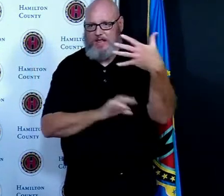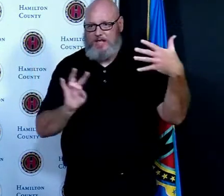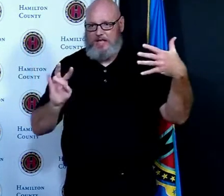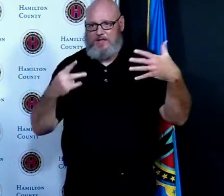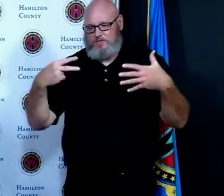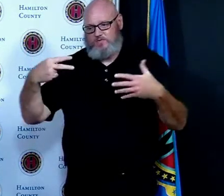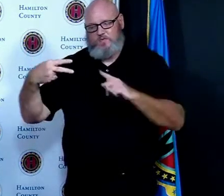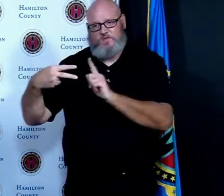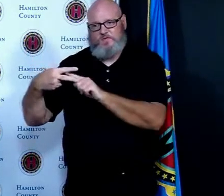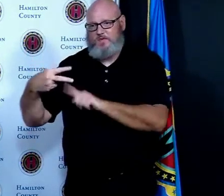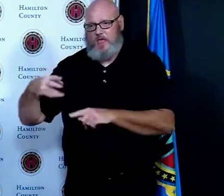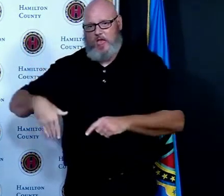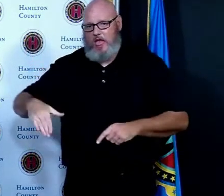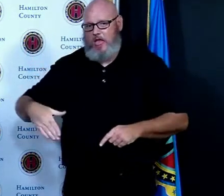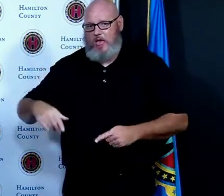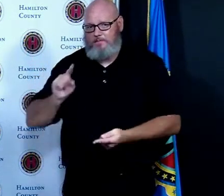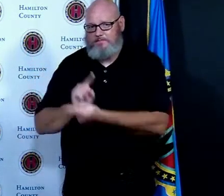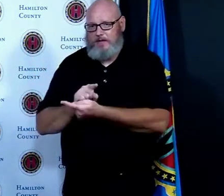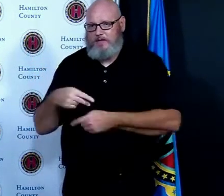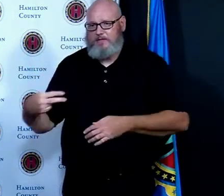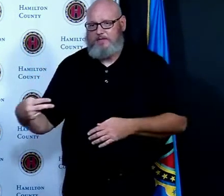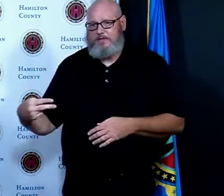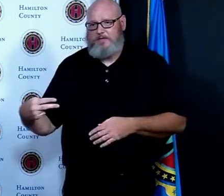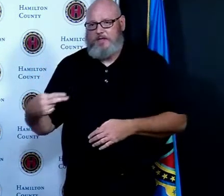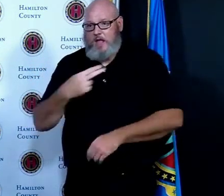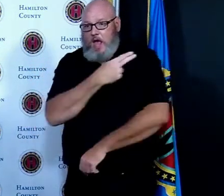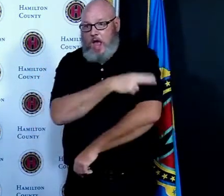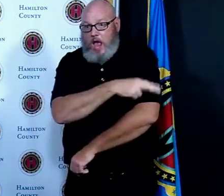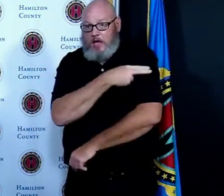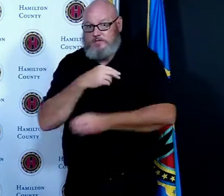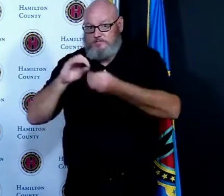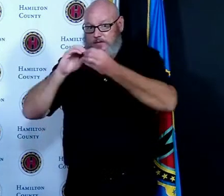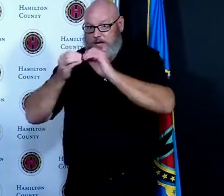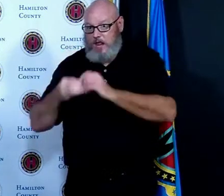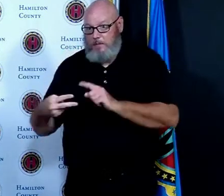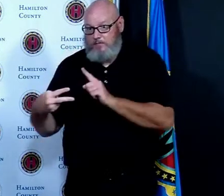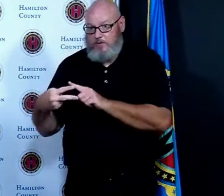close particularly with hospital admissions to seeing that indicator shift to being flagged we